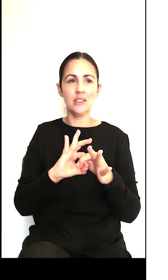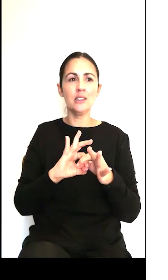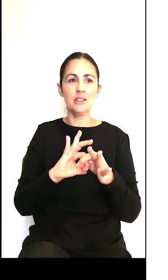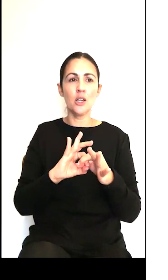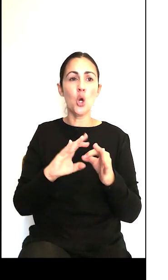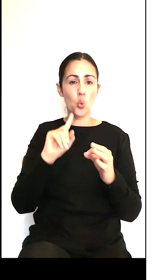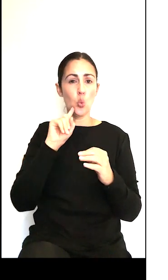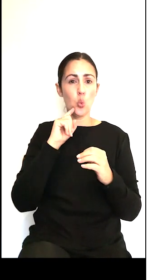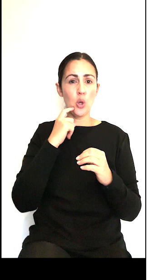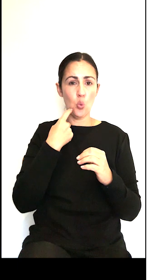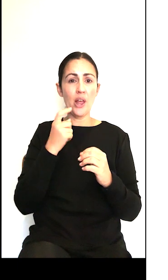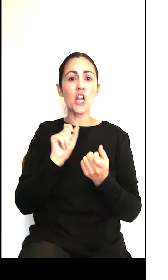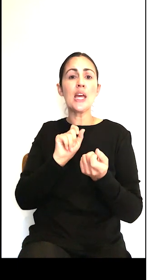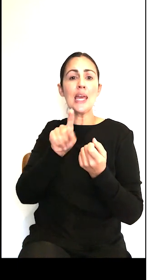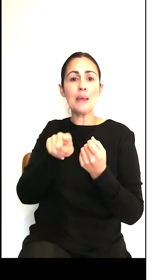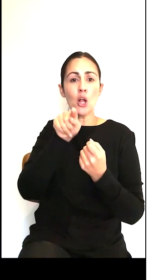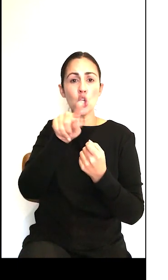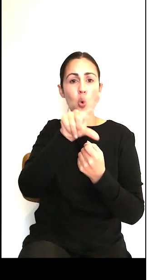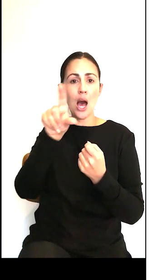that you registered with. So thank you everyone for attending.